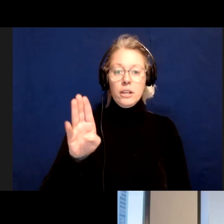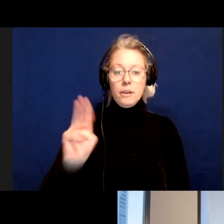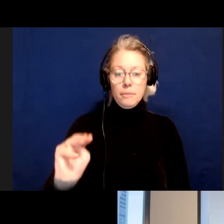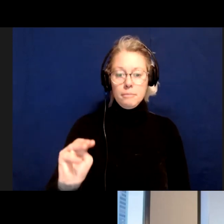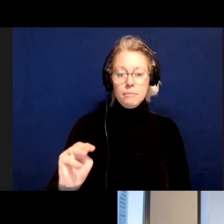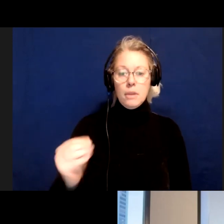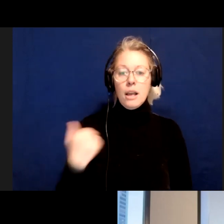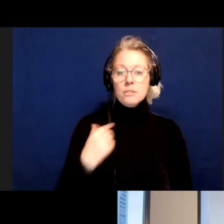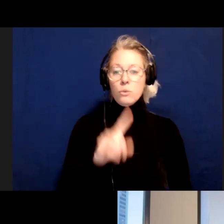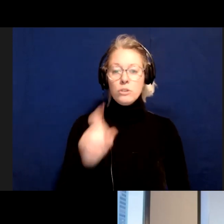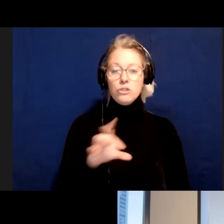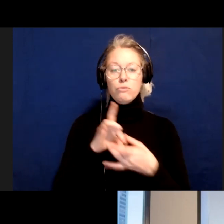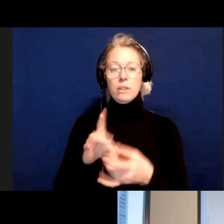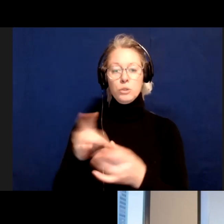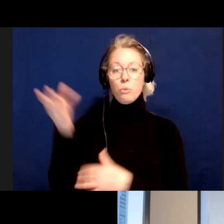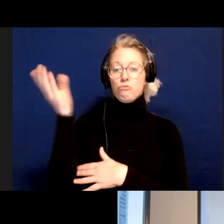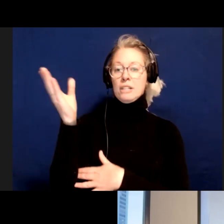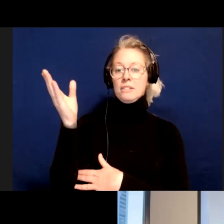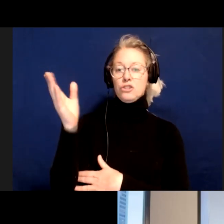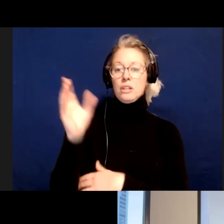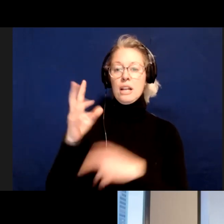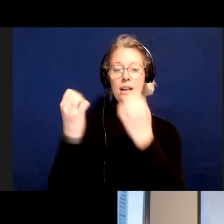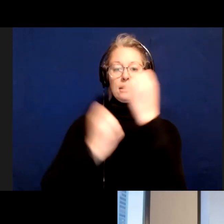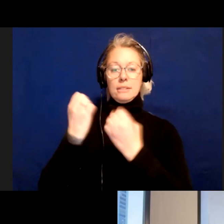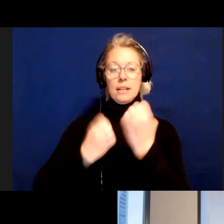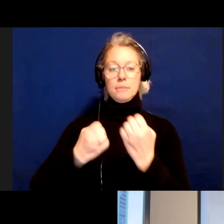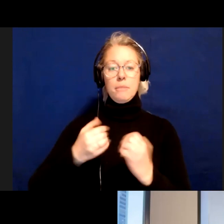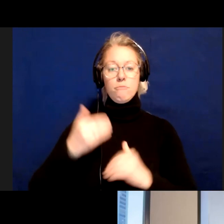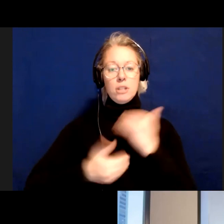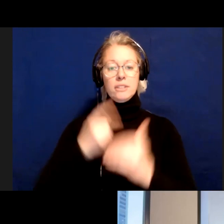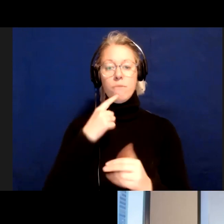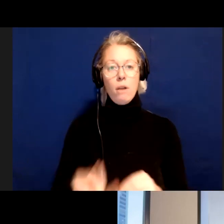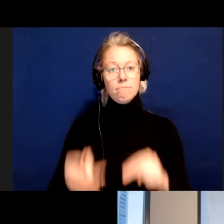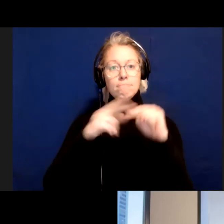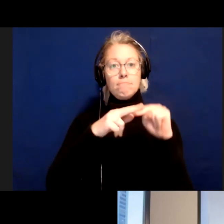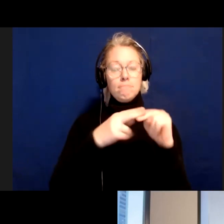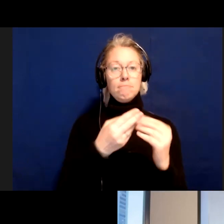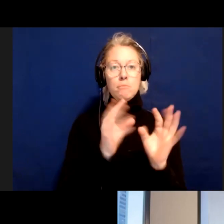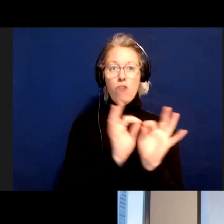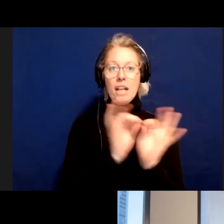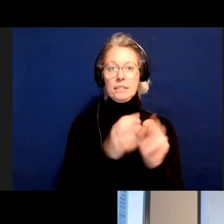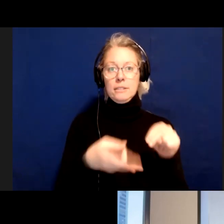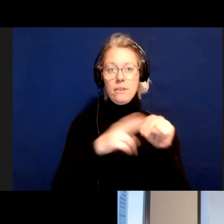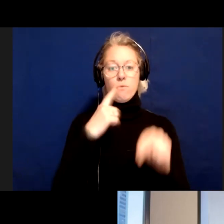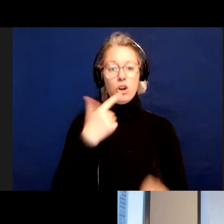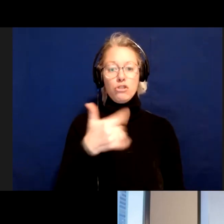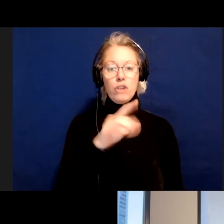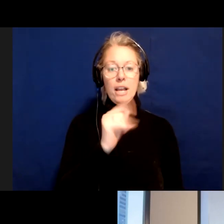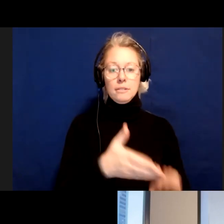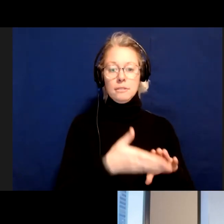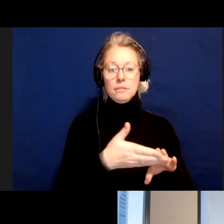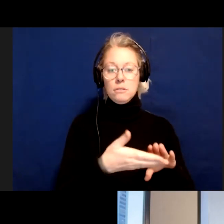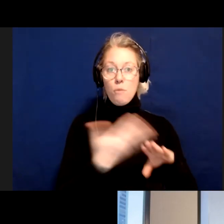process for the one-time operating grant increase, and how that went last year. We, as you know,